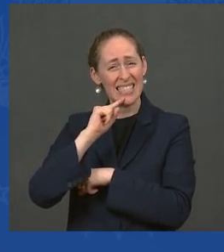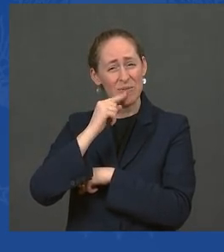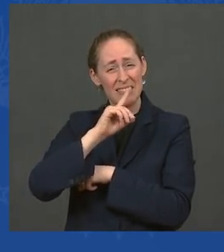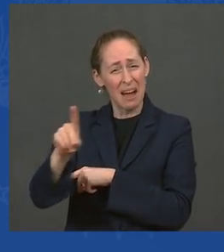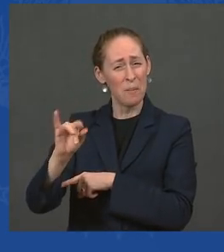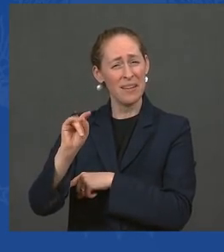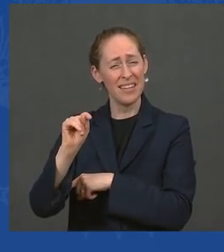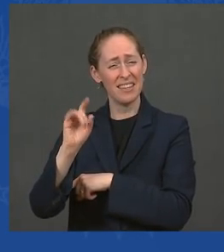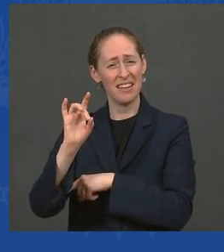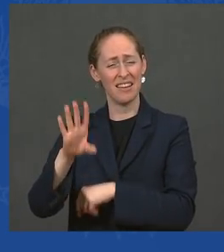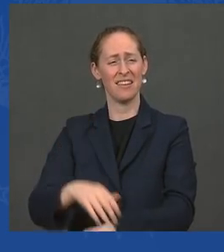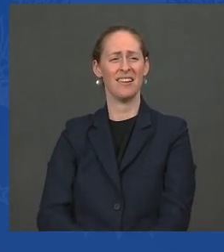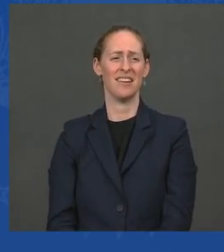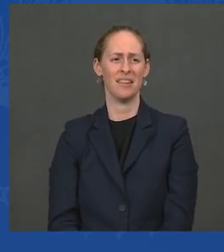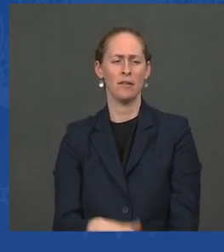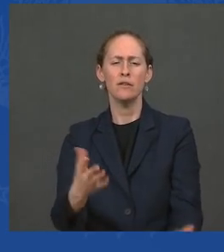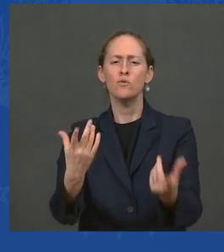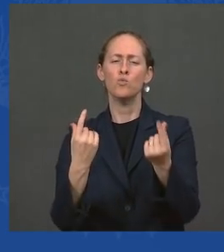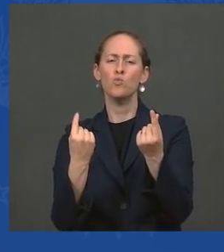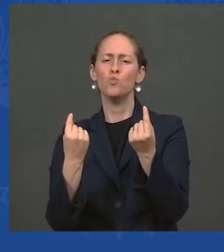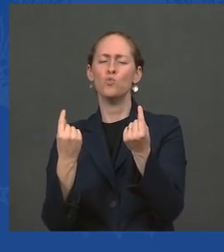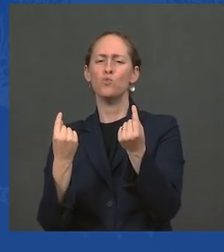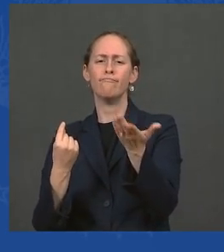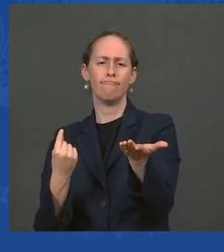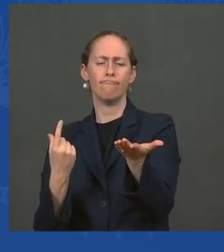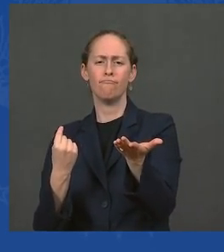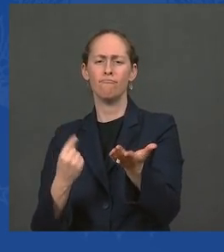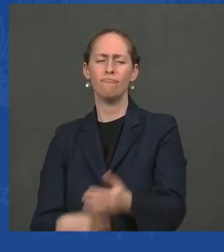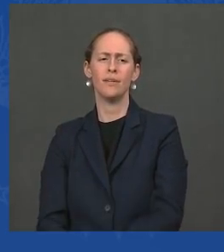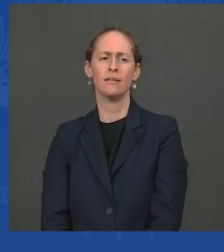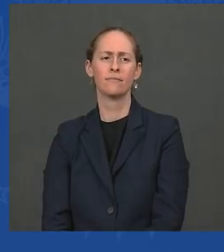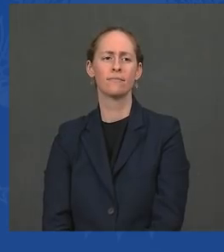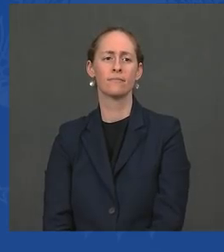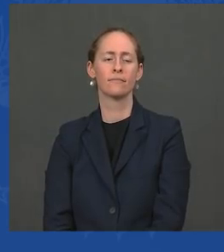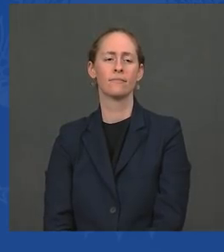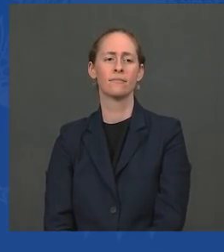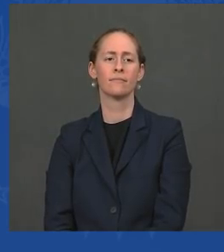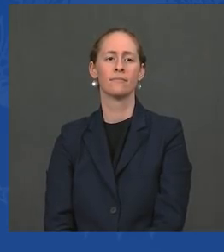What are we doing? And both these bills are going to help us meet the moment